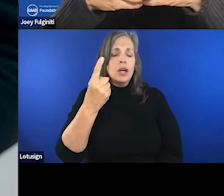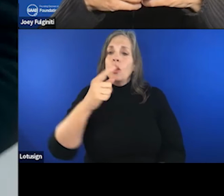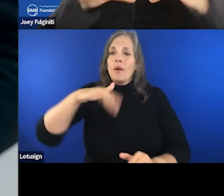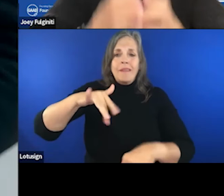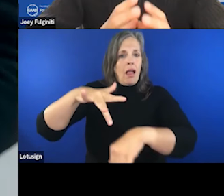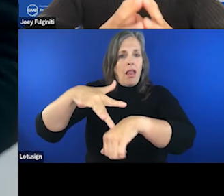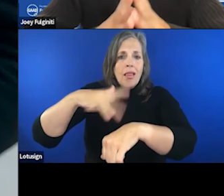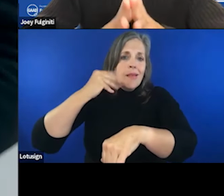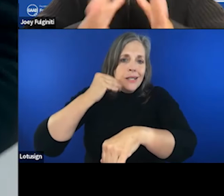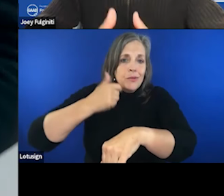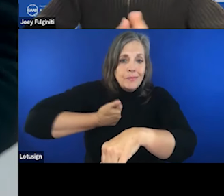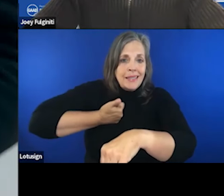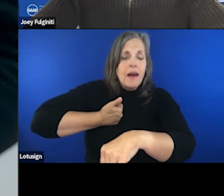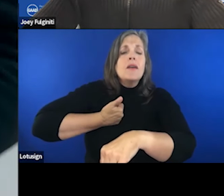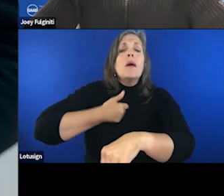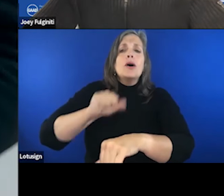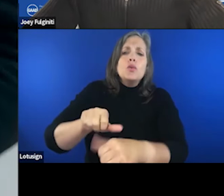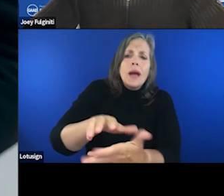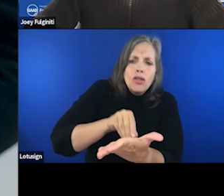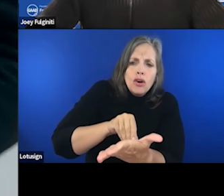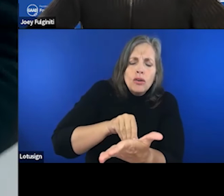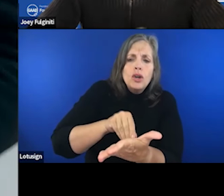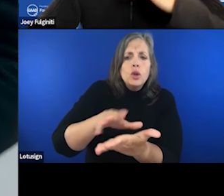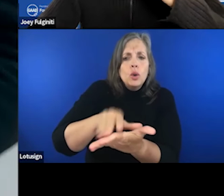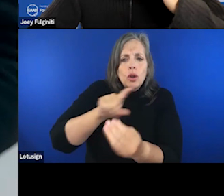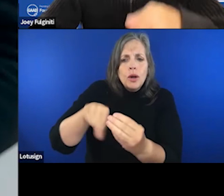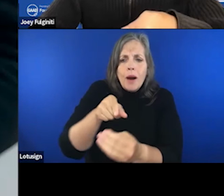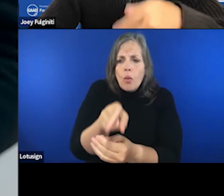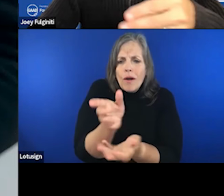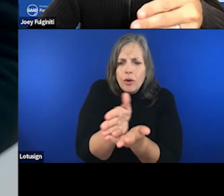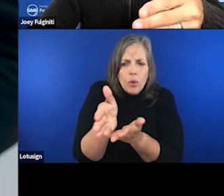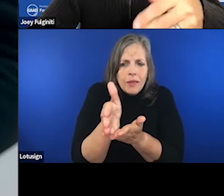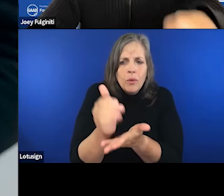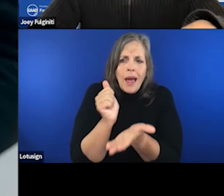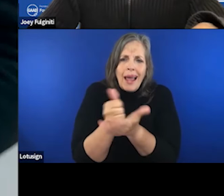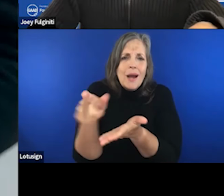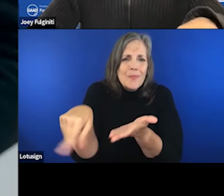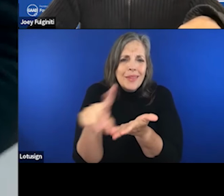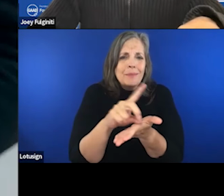and you can learn about what they're going through and help them and help design a better experience